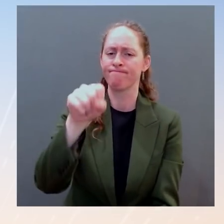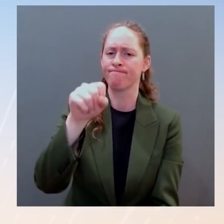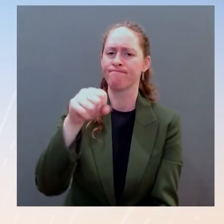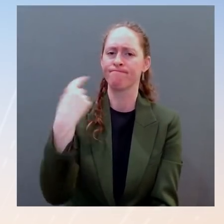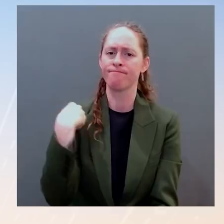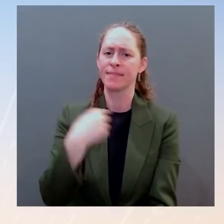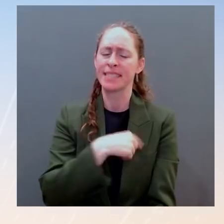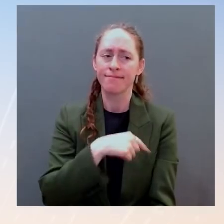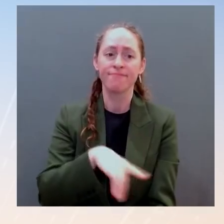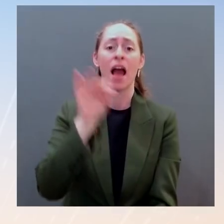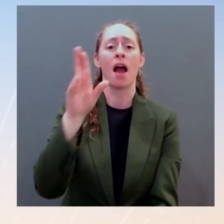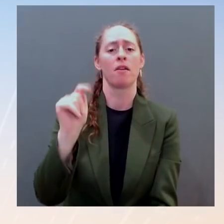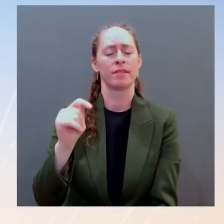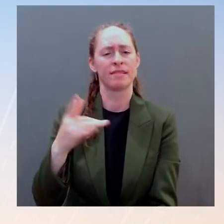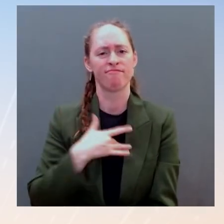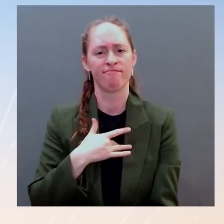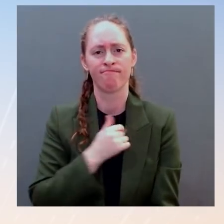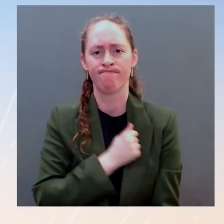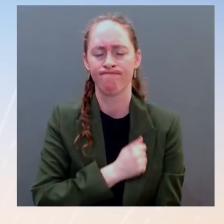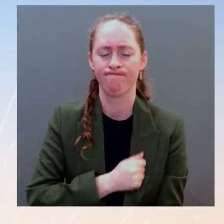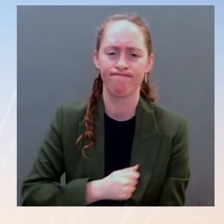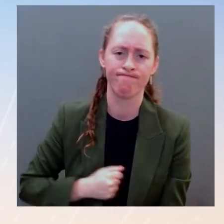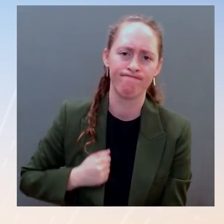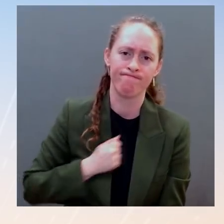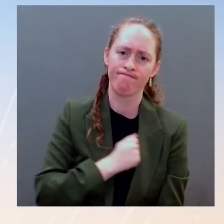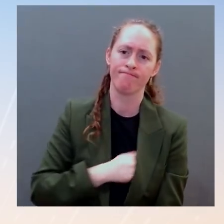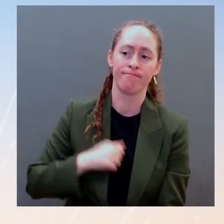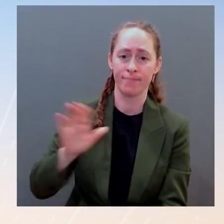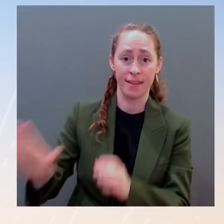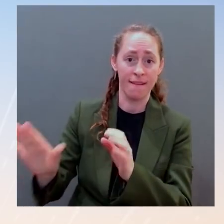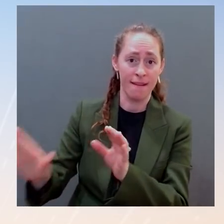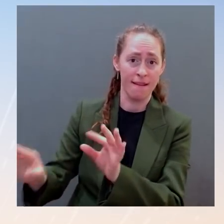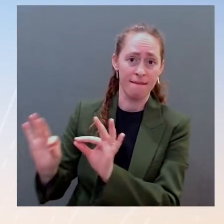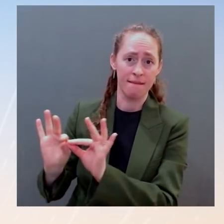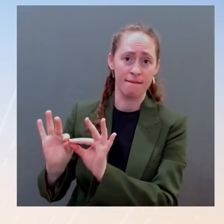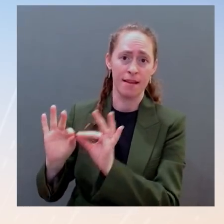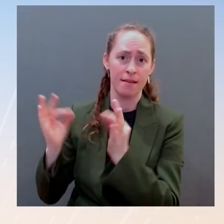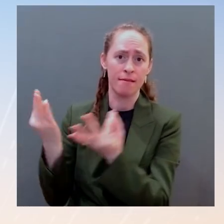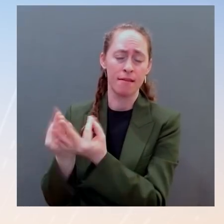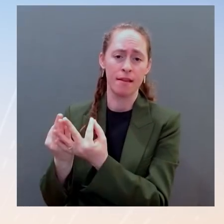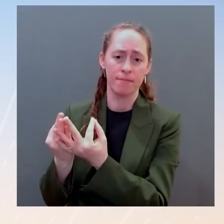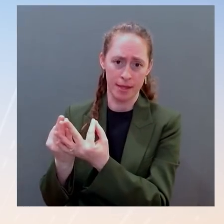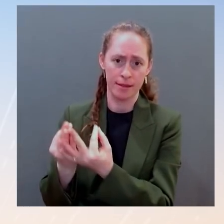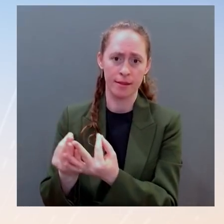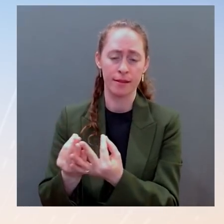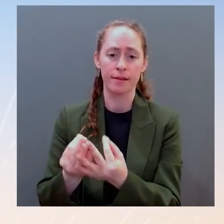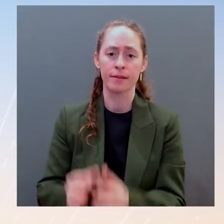he went missing on Friday, following his selfless efforts to rescue two migrants who appeared to be drowning